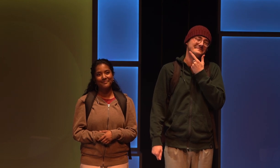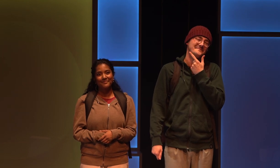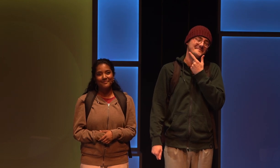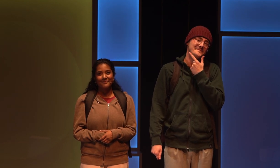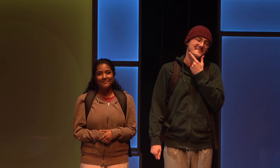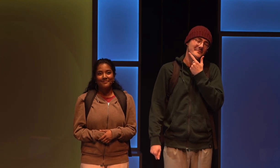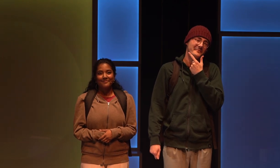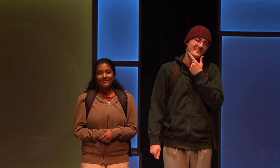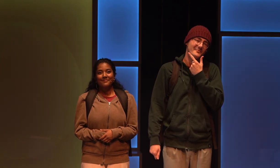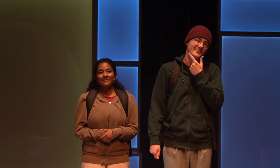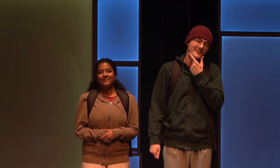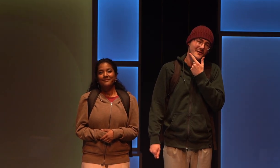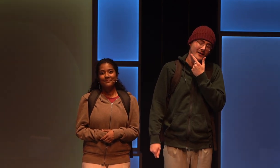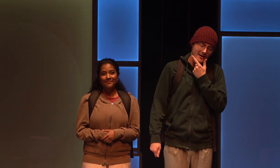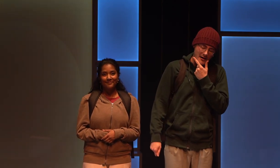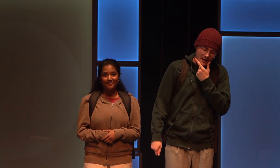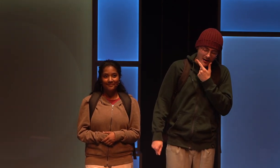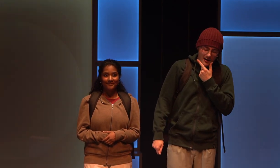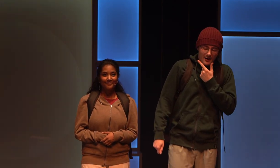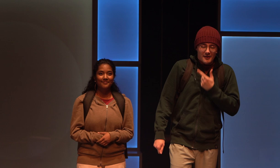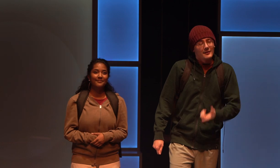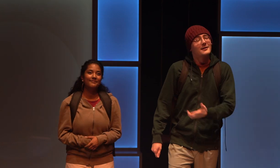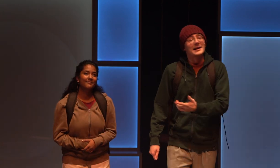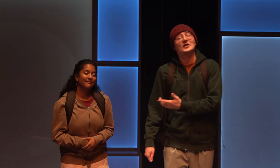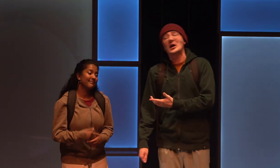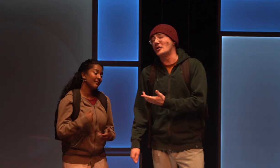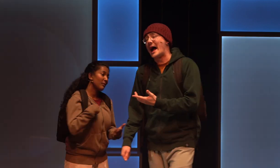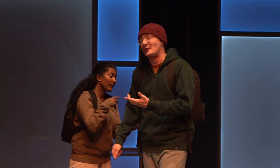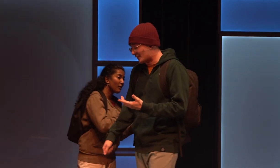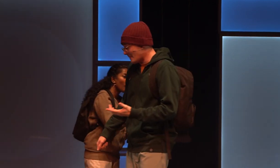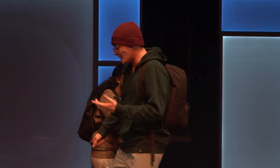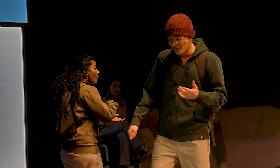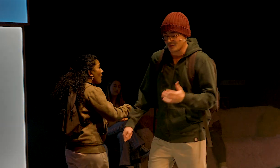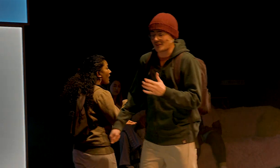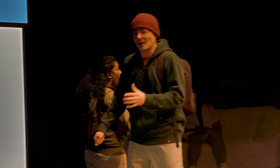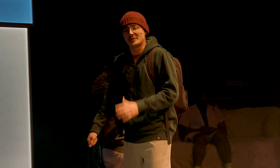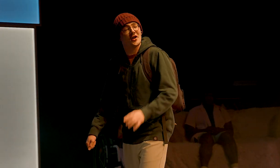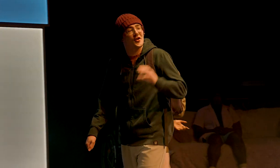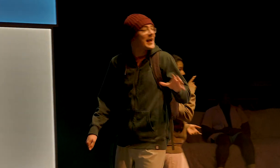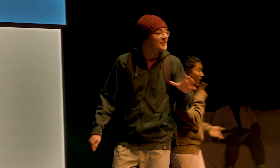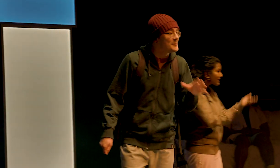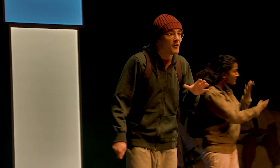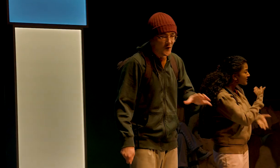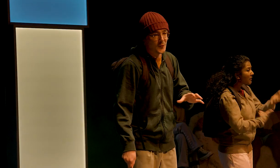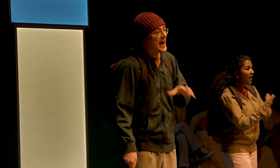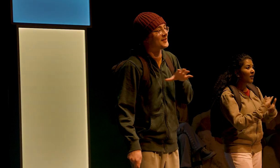She smiles. And as we go around, she tells me that there are actually more food banks